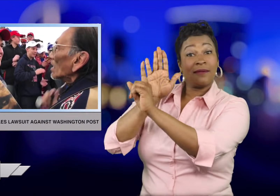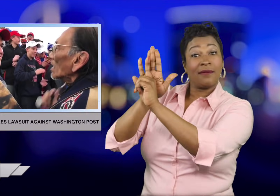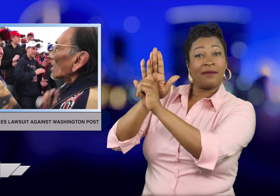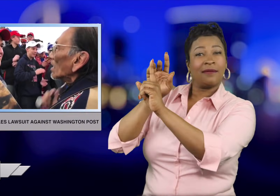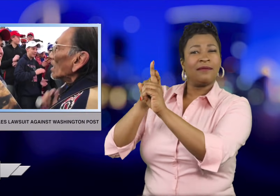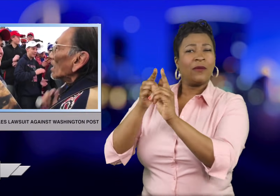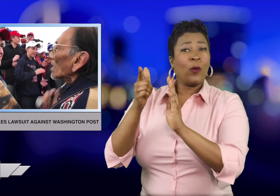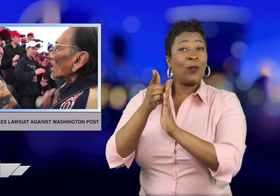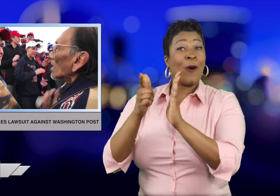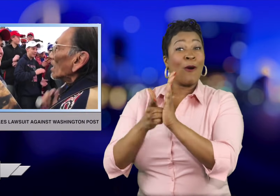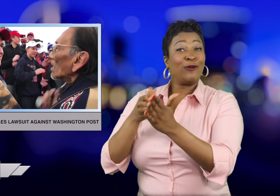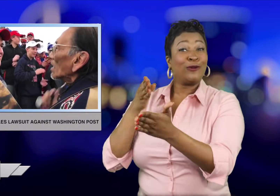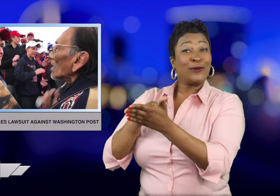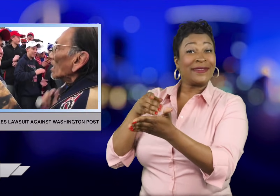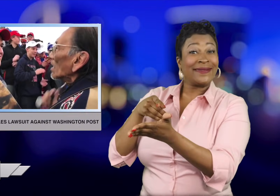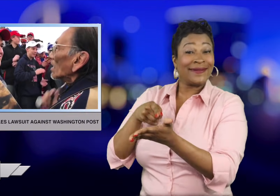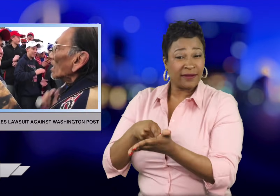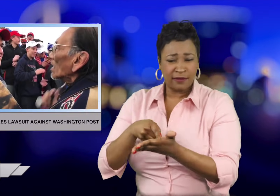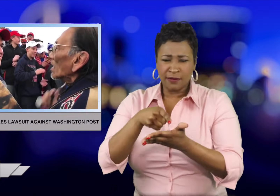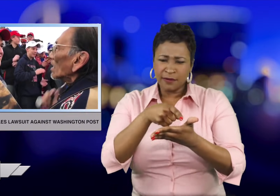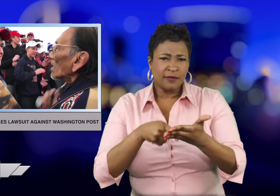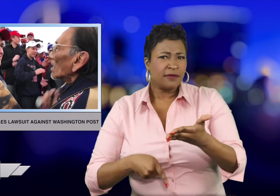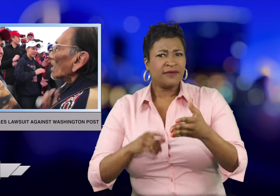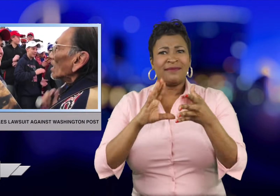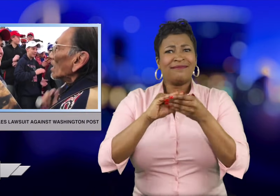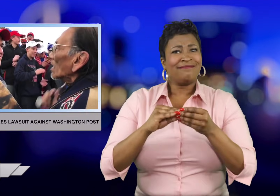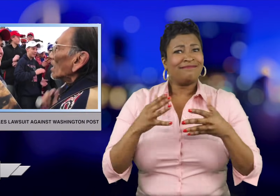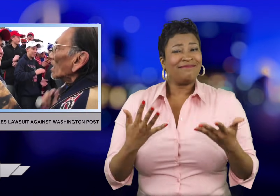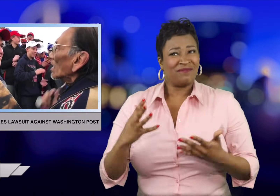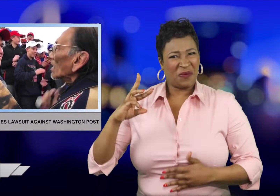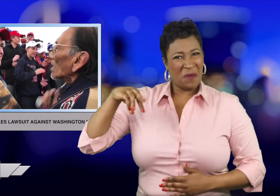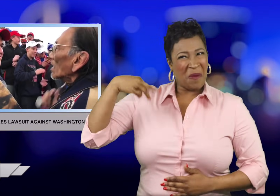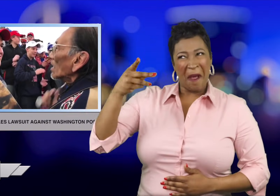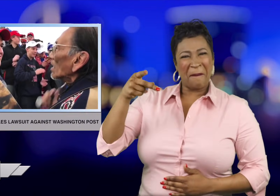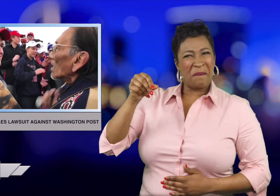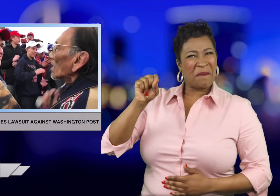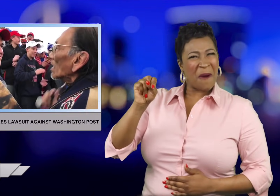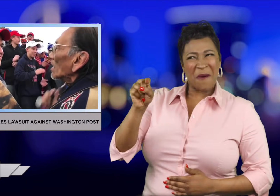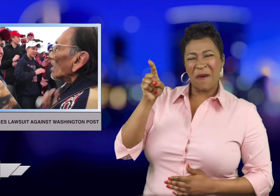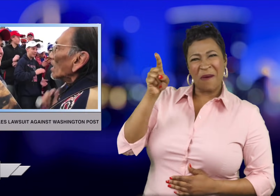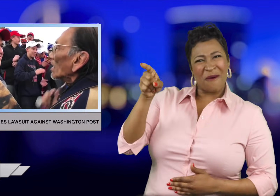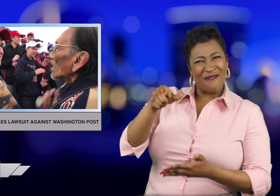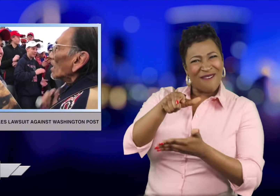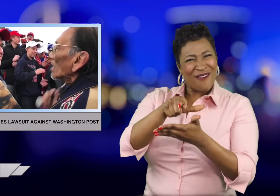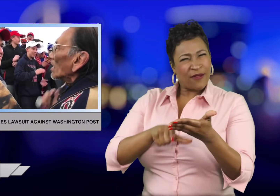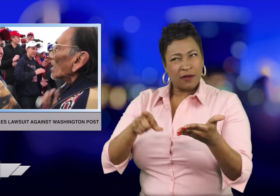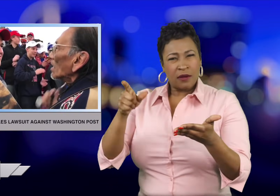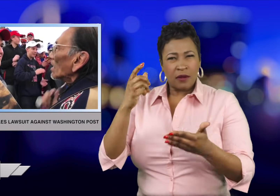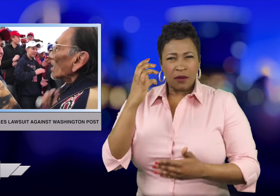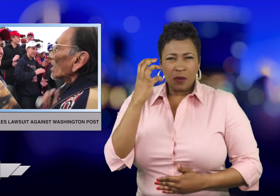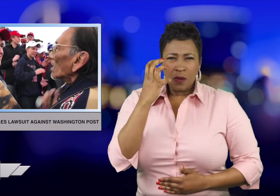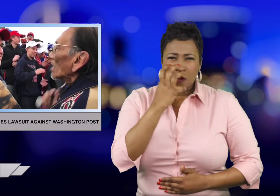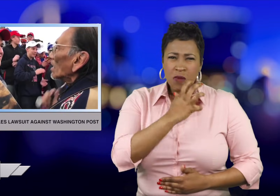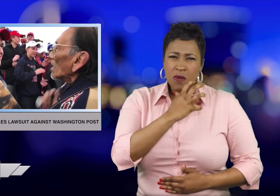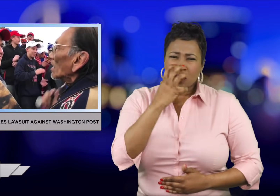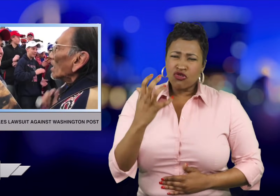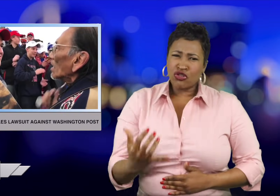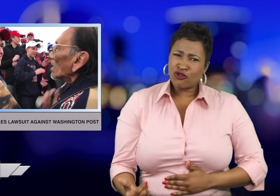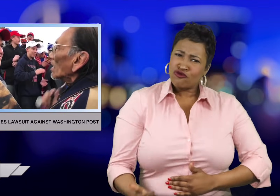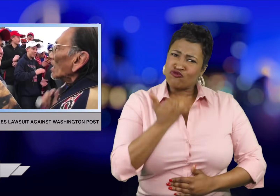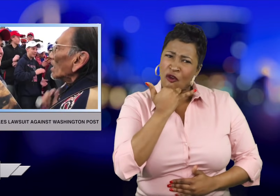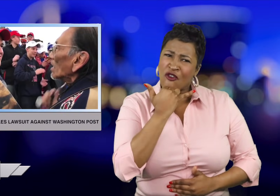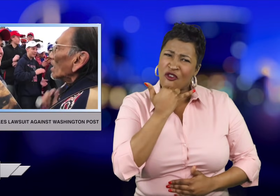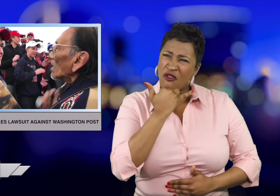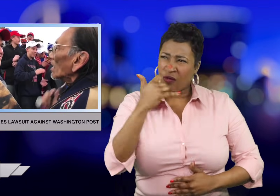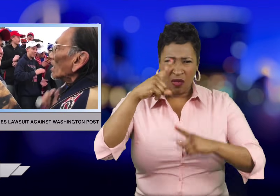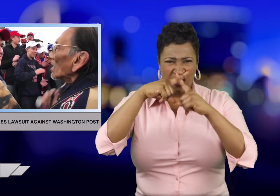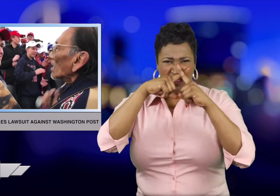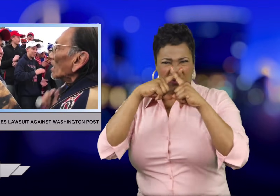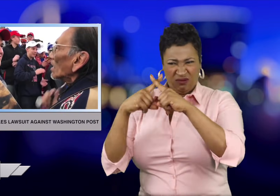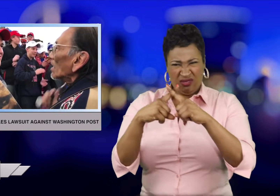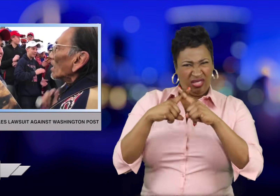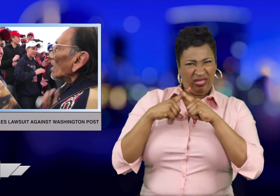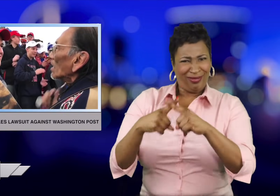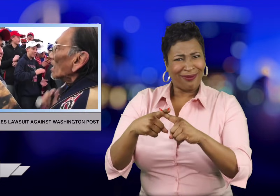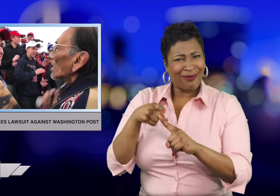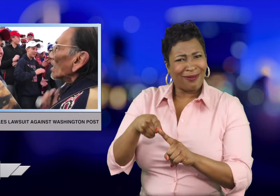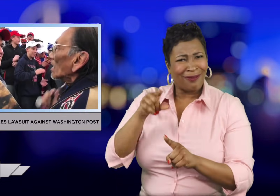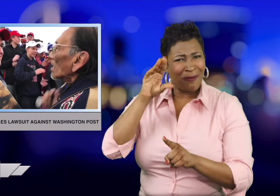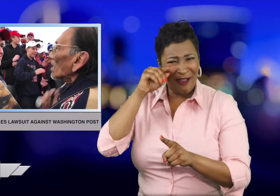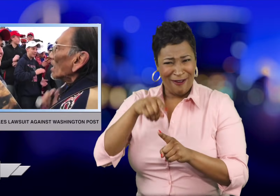According to the lawsuit, the Post wrongfully targeted and bullied